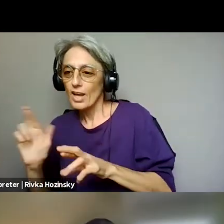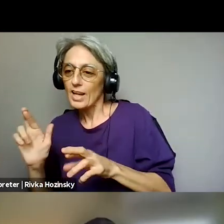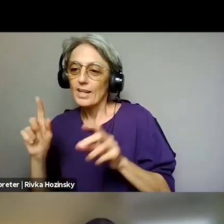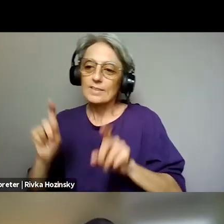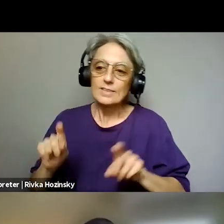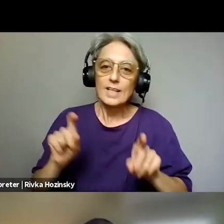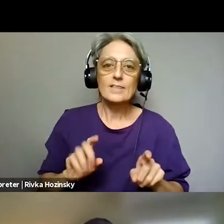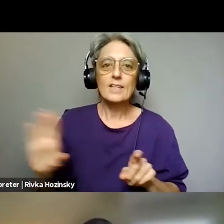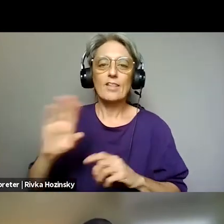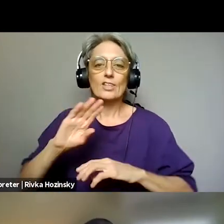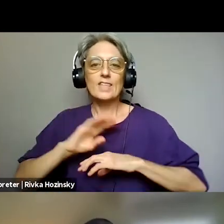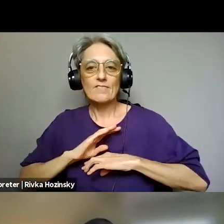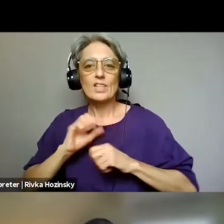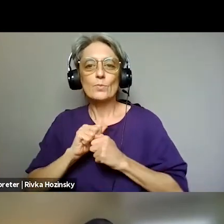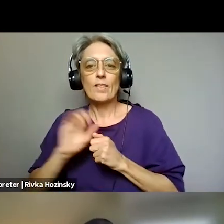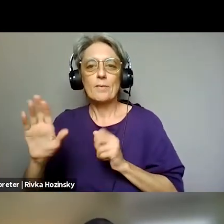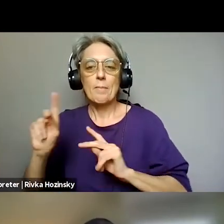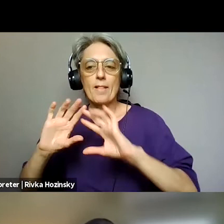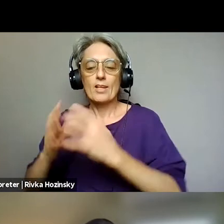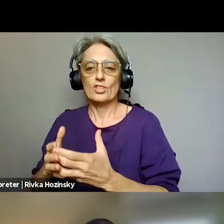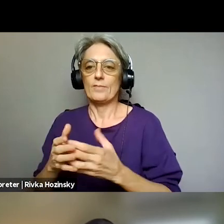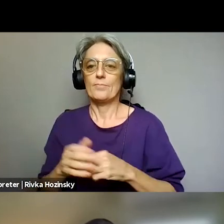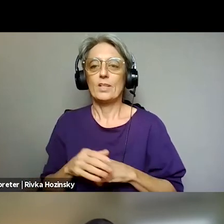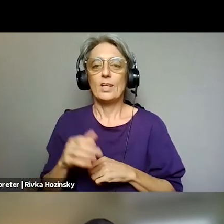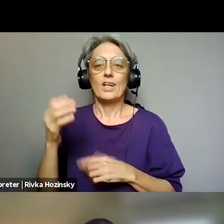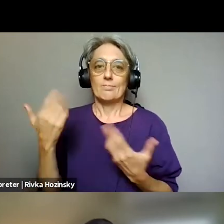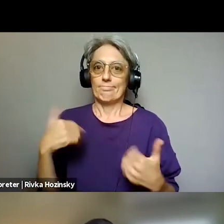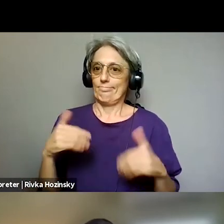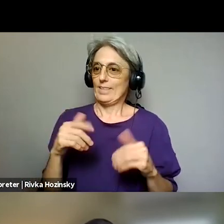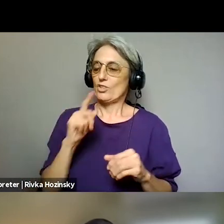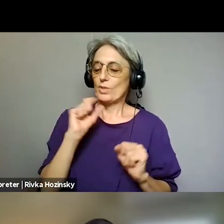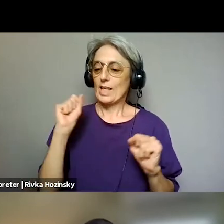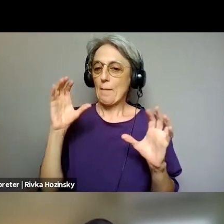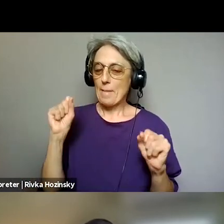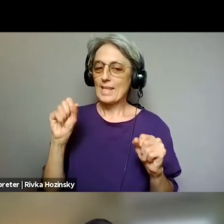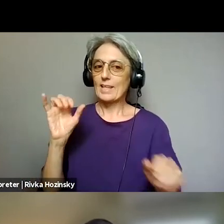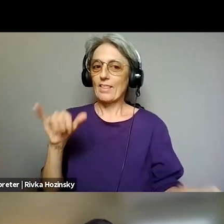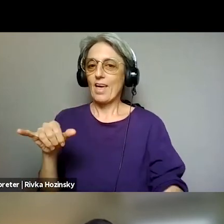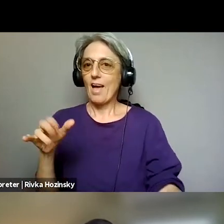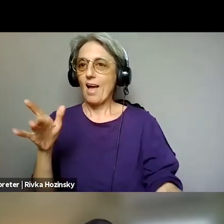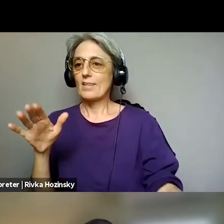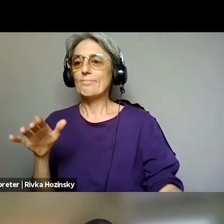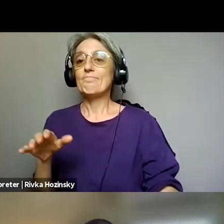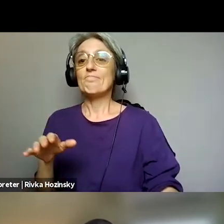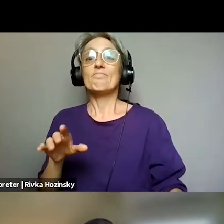the population. So you know it’s remarkable how consistent findings have been in this